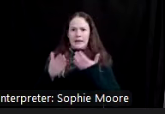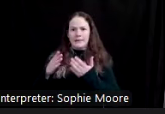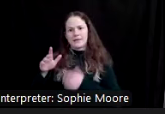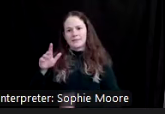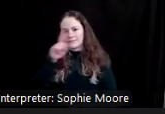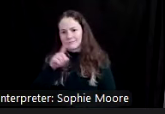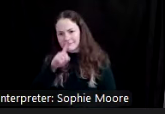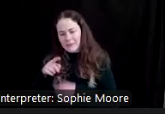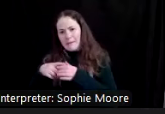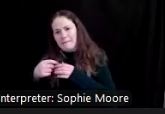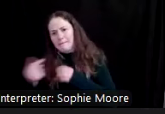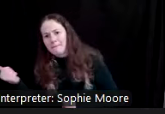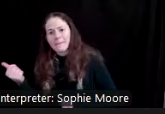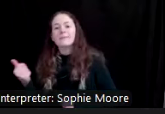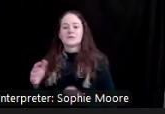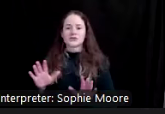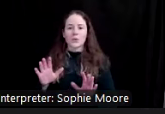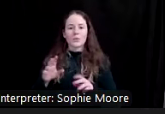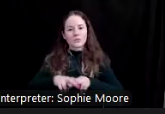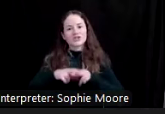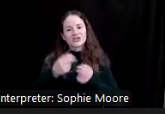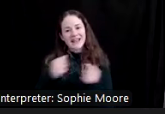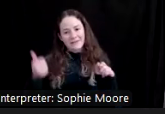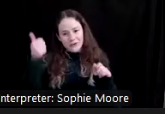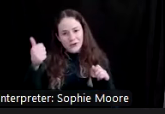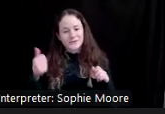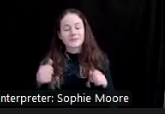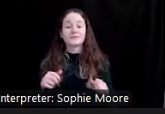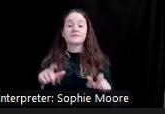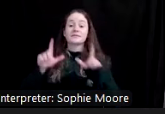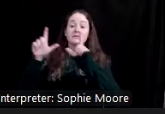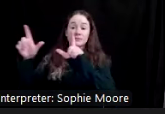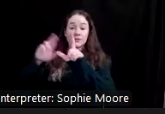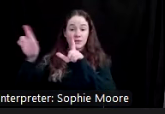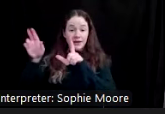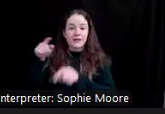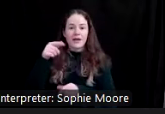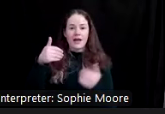volleyball. So, here our folks are able to participate um and this is from the